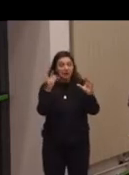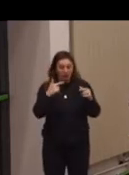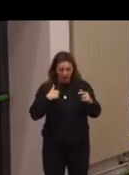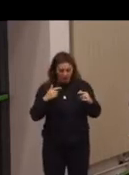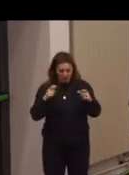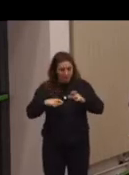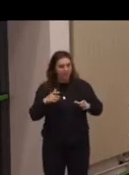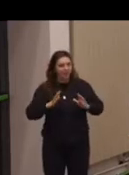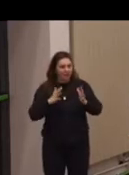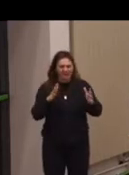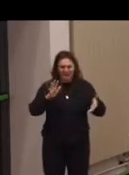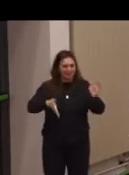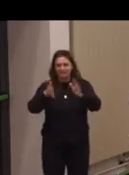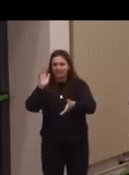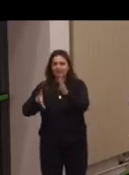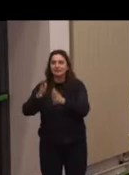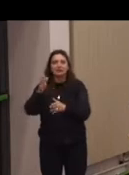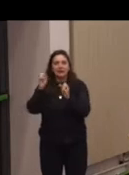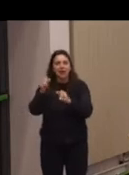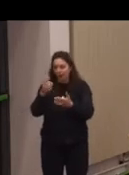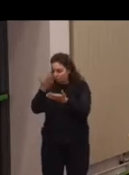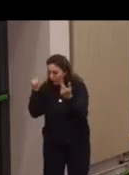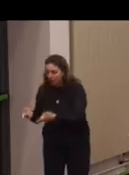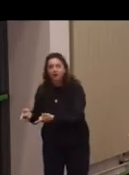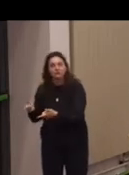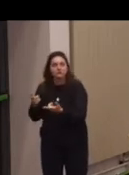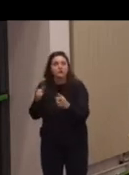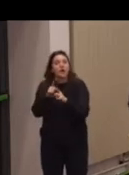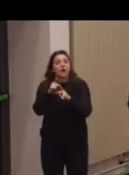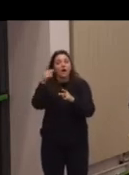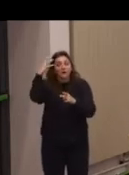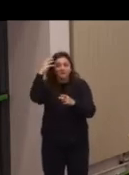Children will no longer have access, for example to child protection actors. Families will